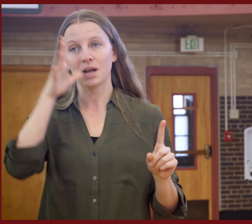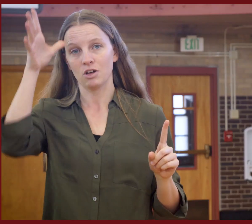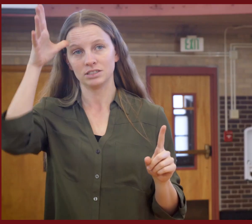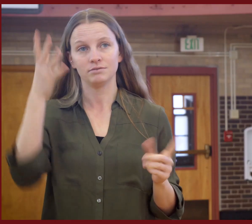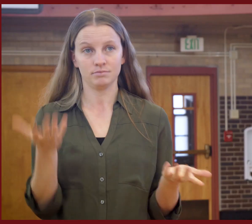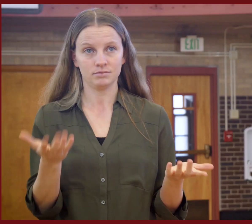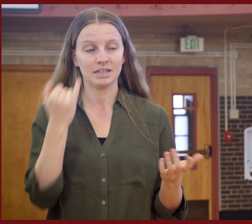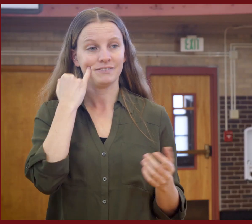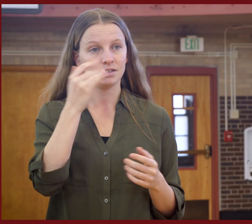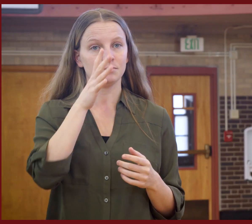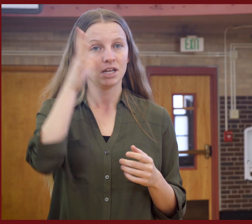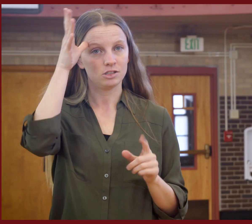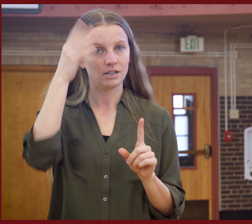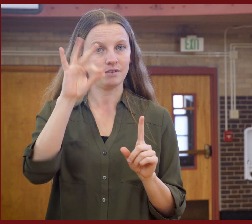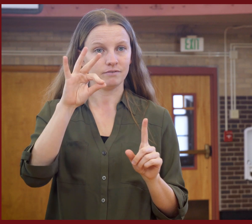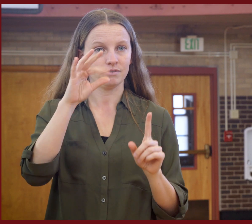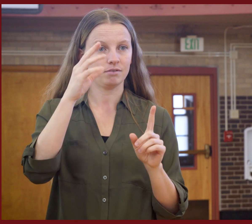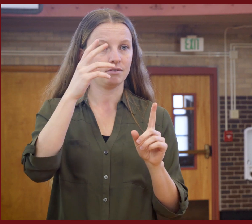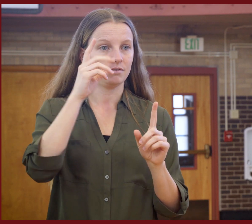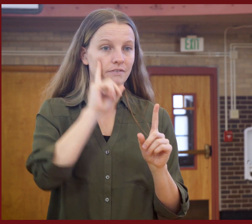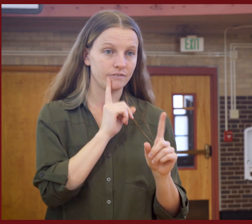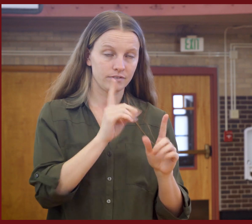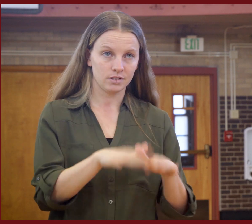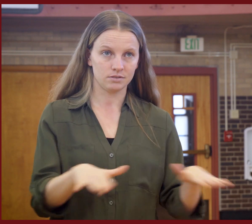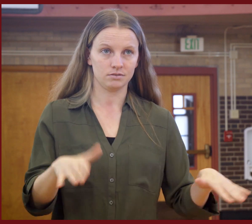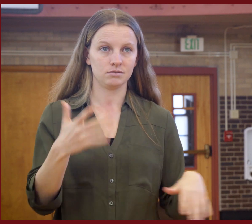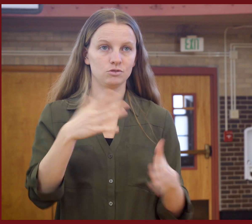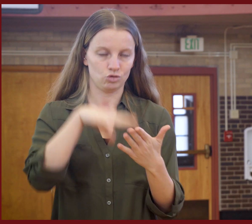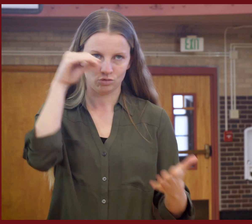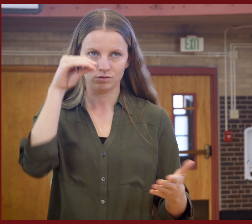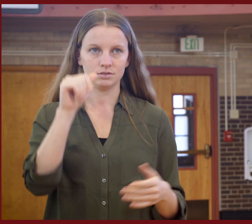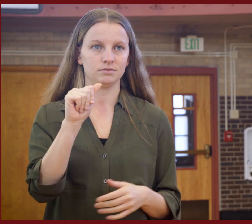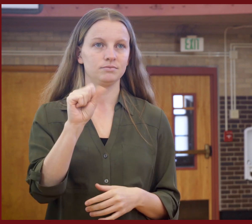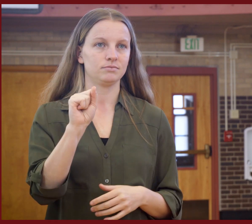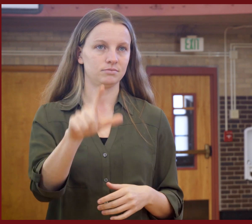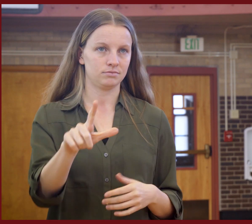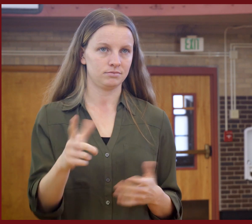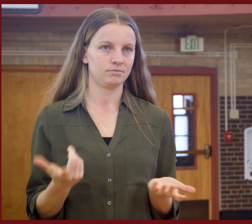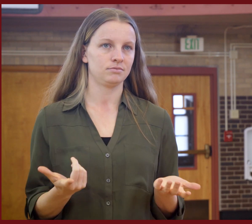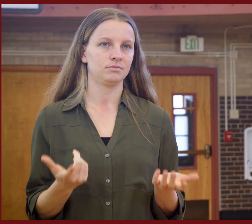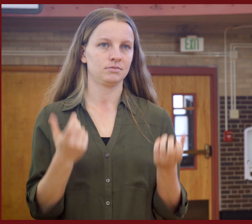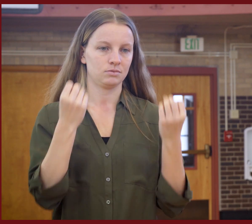To parents out there, if you are a parent to a child who is deaf, learn ASL.